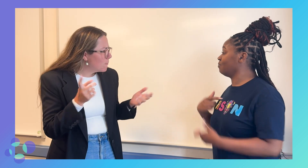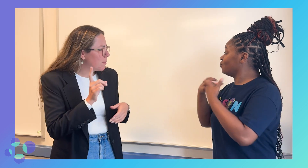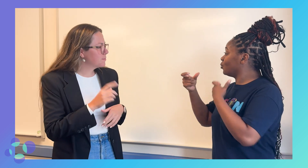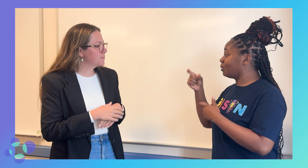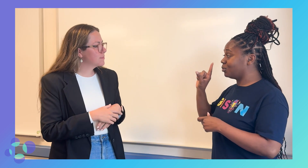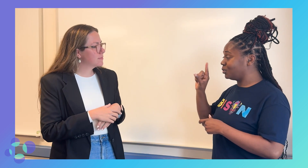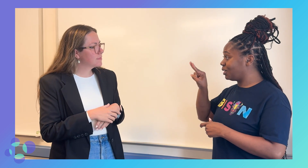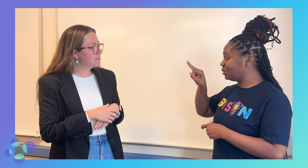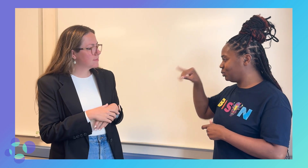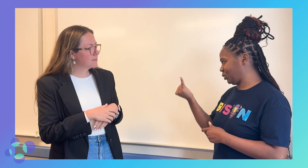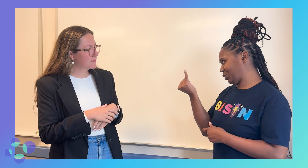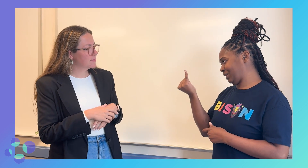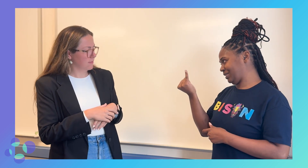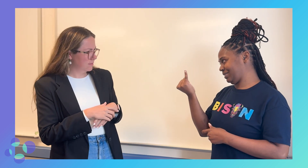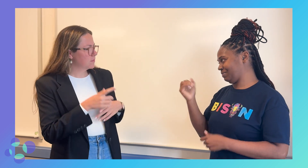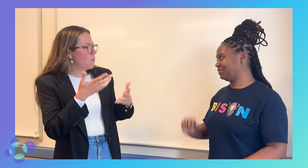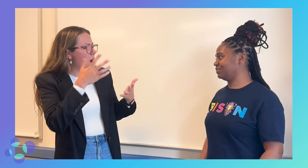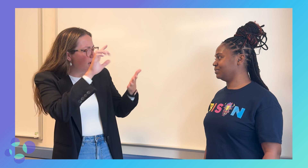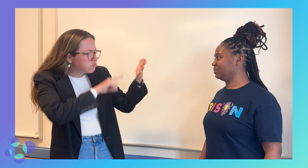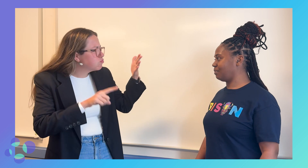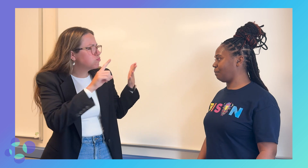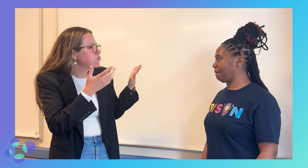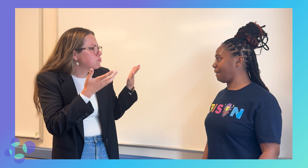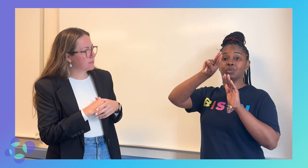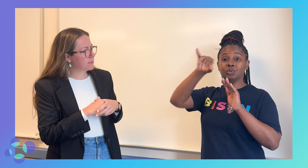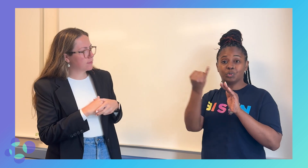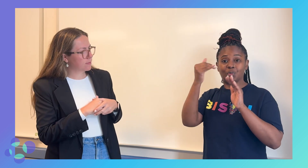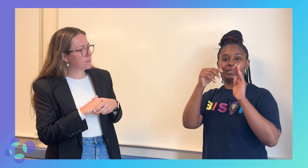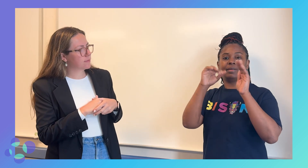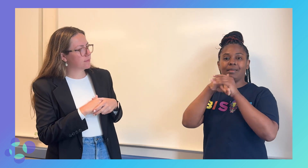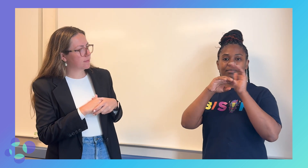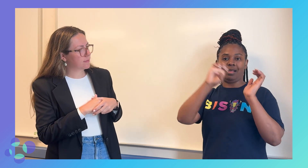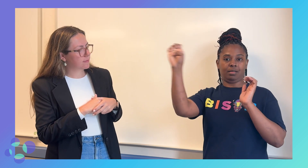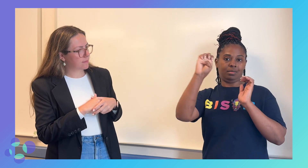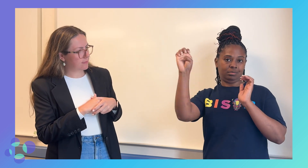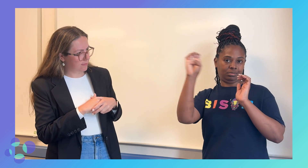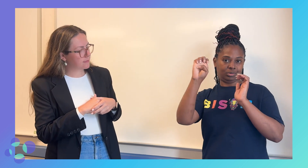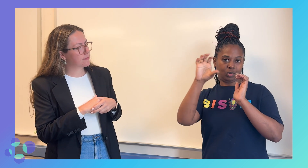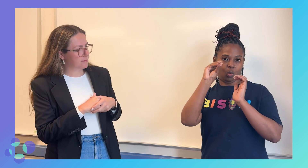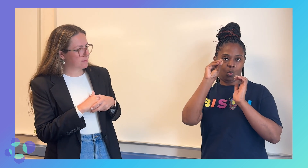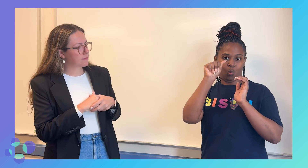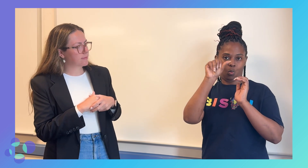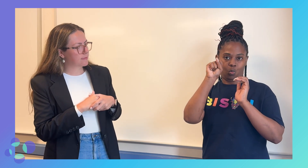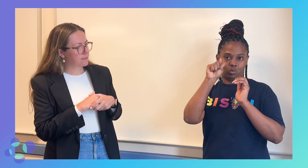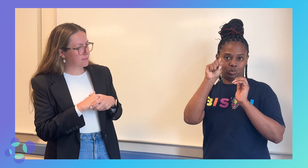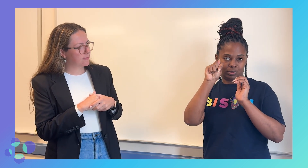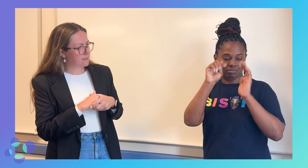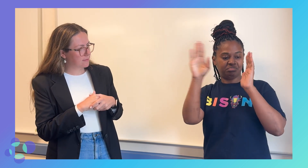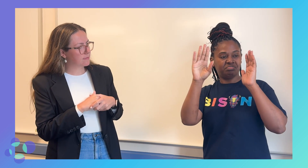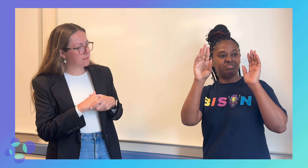I’m from New Jersey. Where in America? New Jersey is located in the eastern part, along the coast.